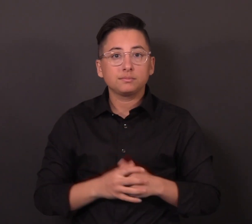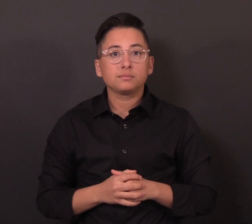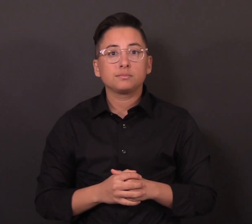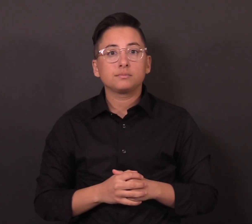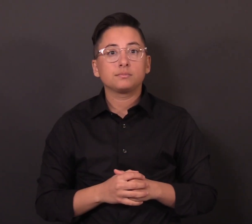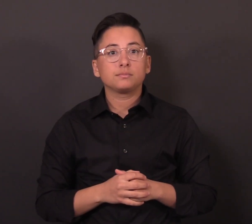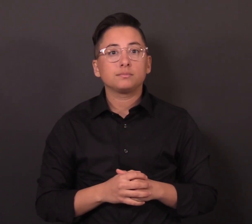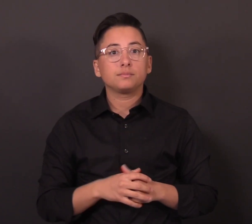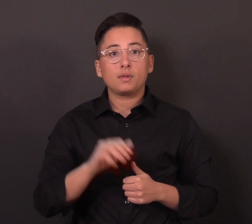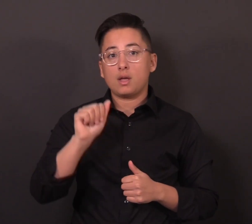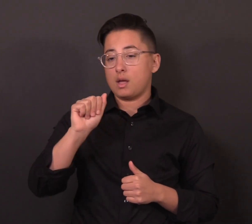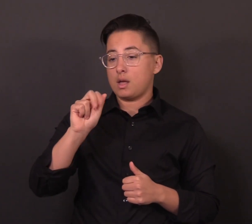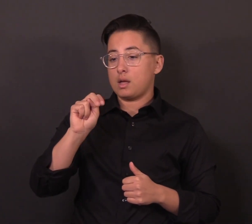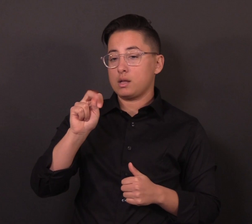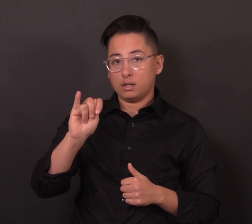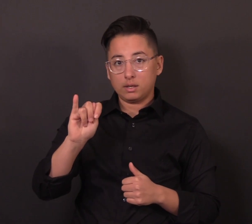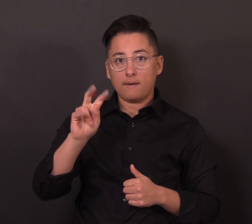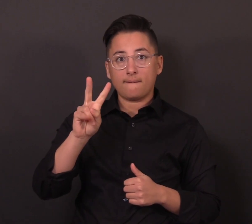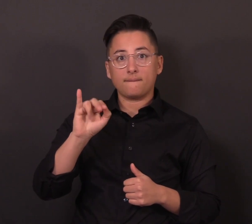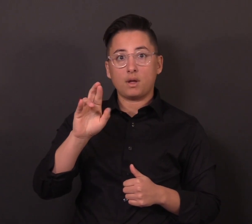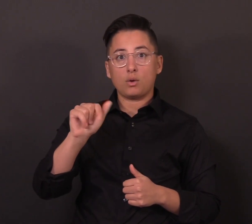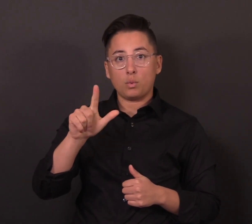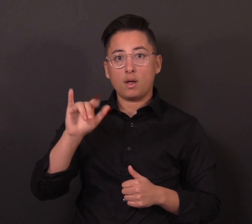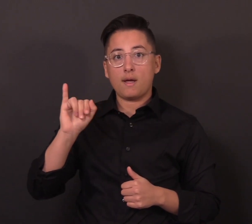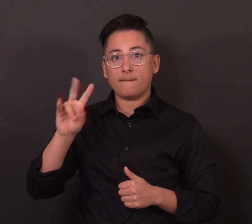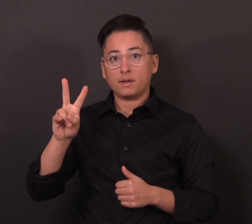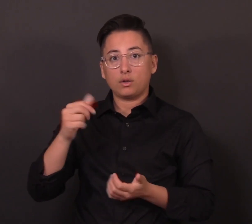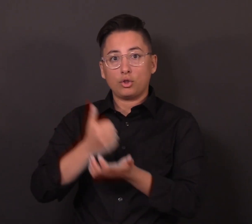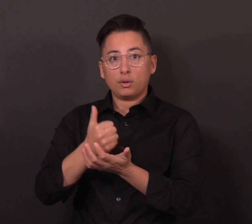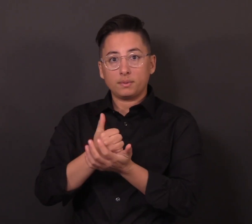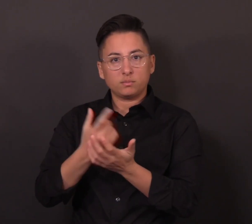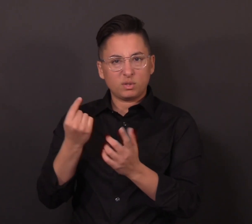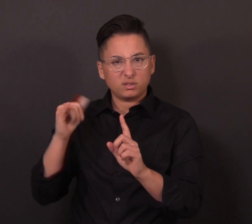Antiviral IV therapy: What is it? Another